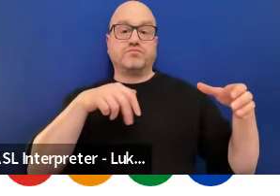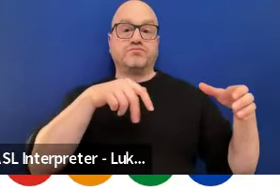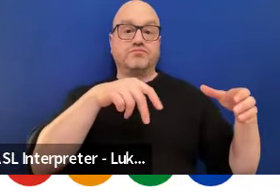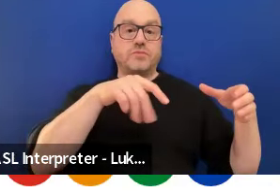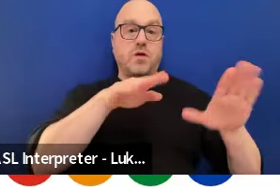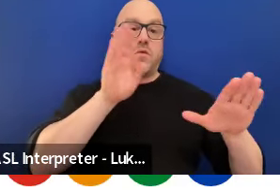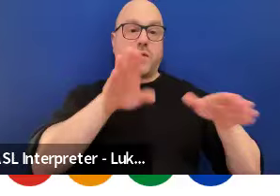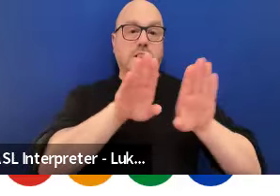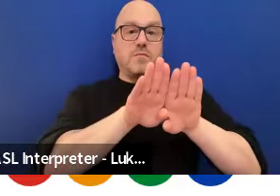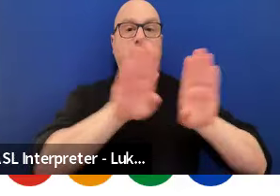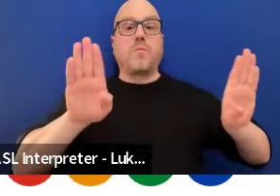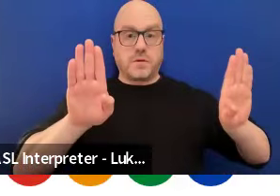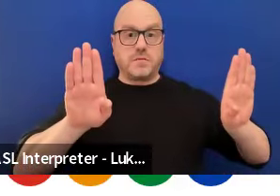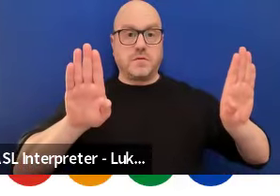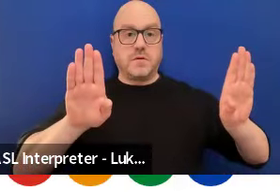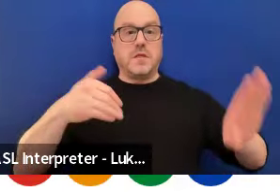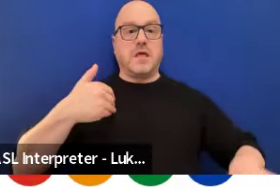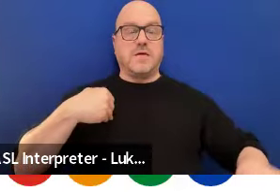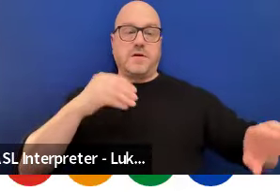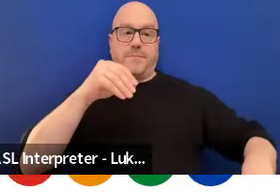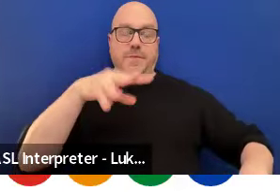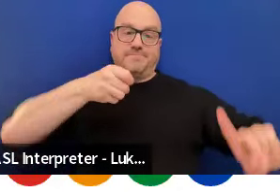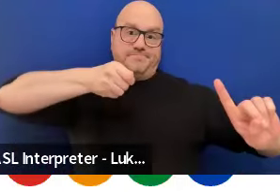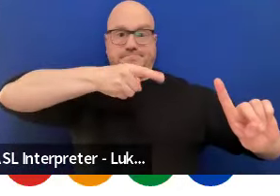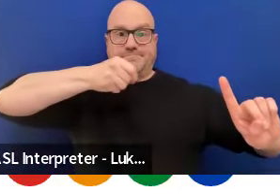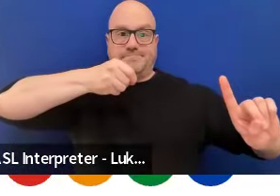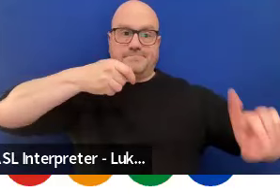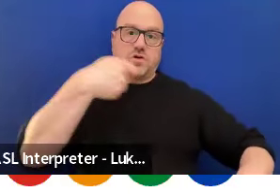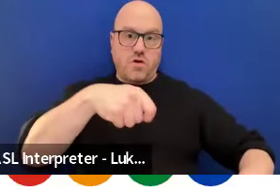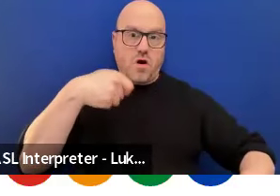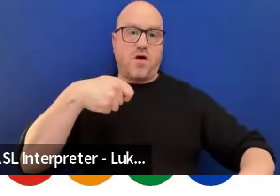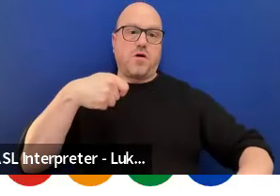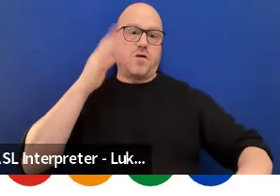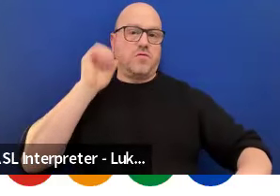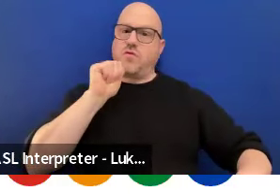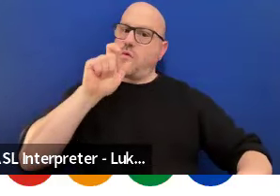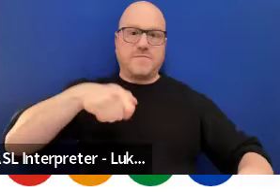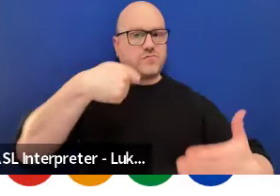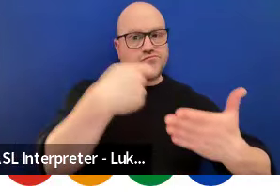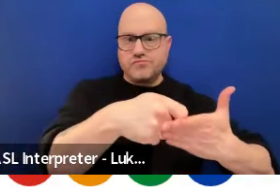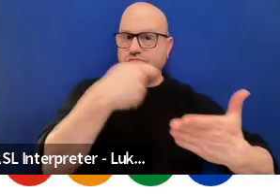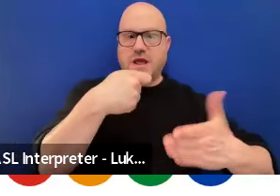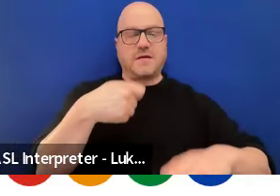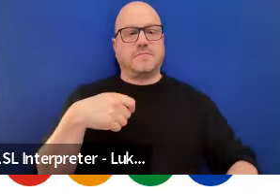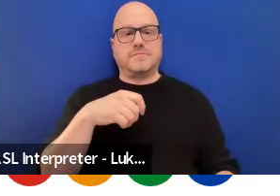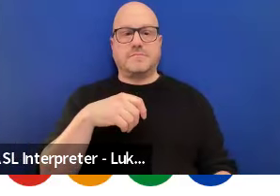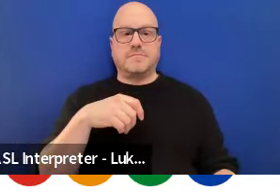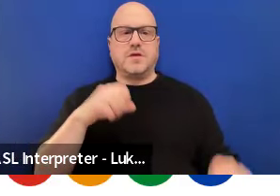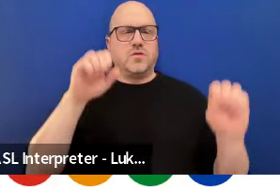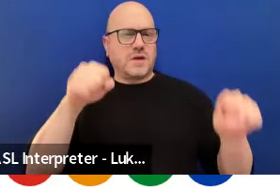ONE OF THESE CARDS, WE CAN APPROACH THE FARE GATE AND THE GATES ESSENTIALLY OPEN WHEN THE